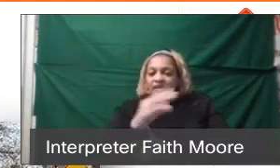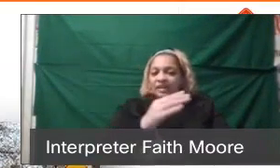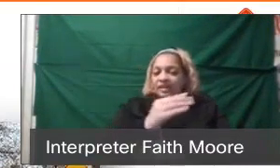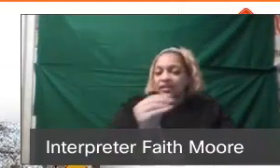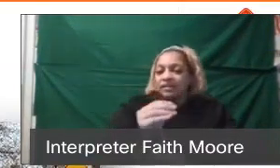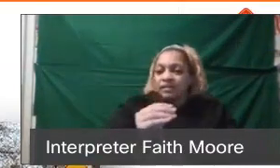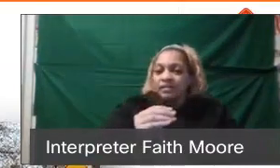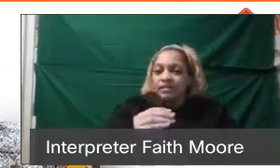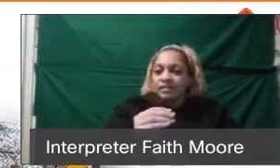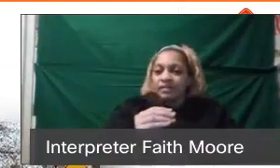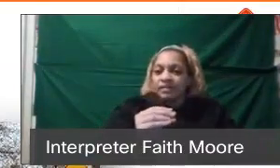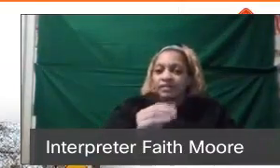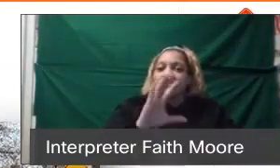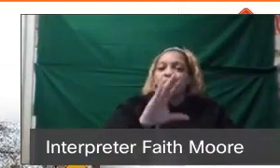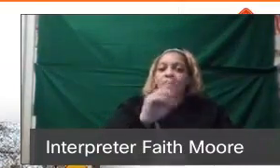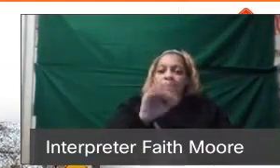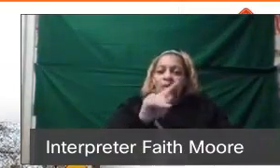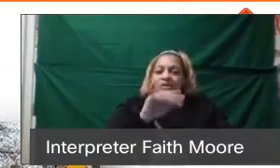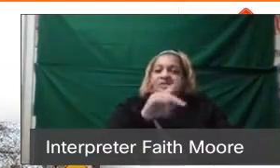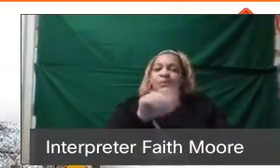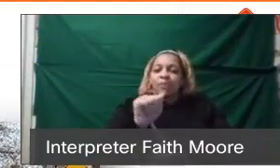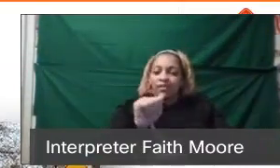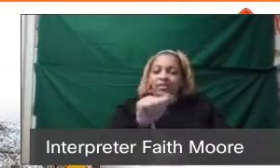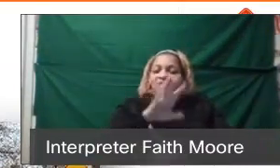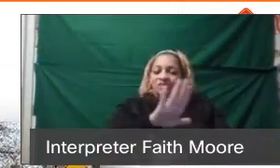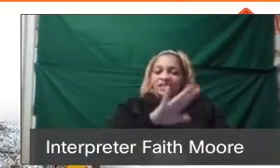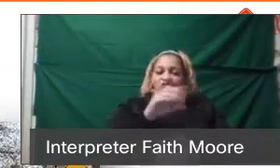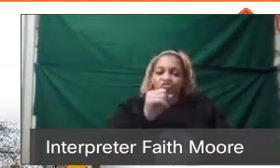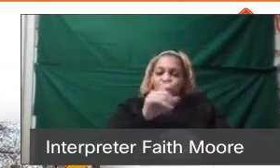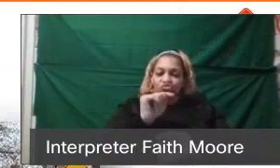There's a recent age pictures that were just taken recently of this.